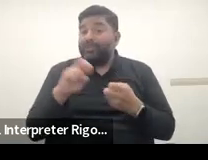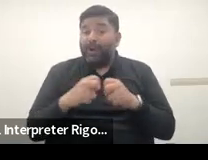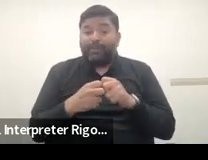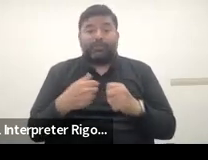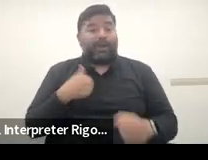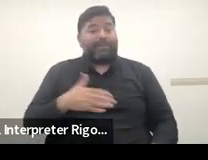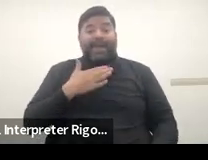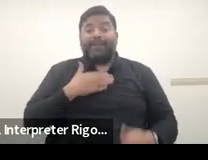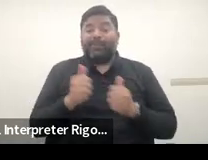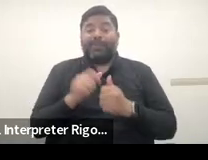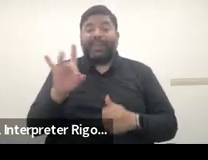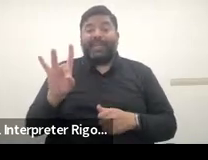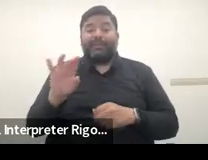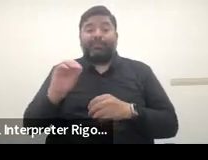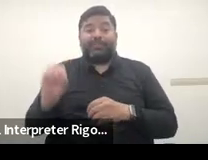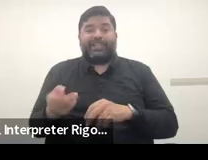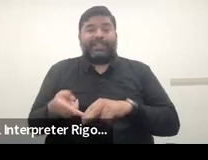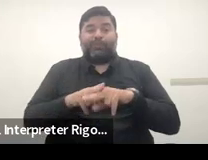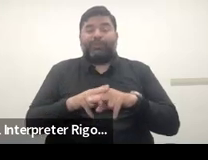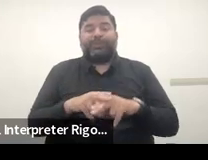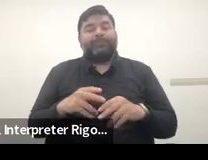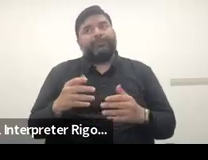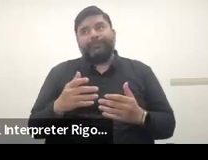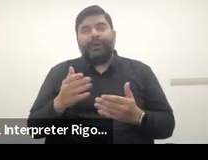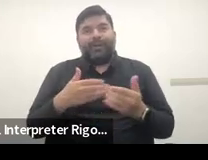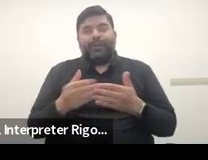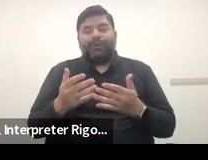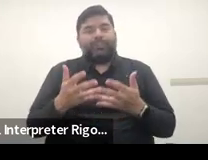improvement although there's definitely a lot more room for improvement